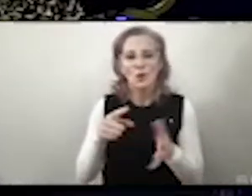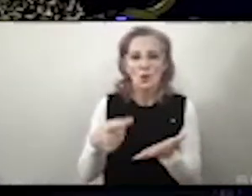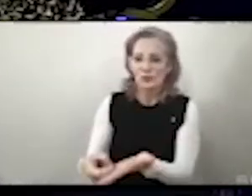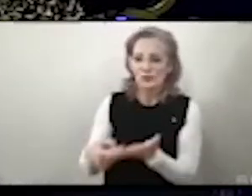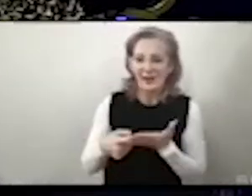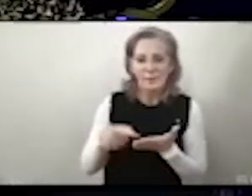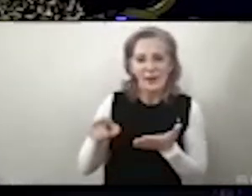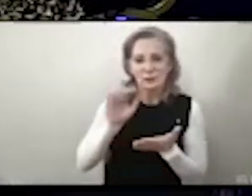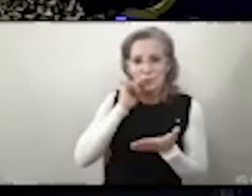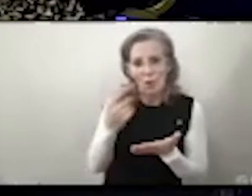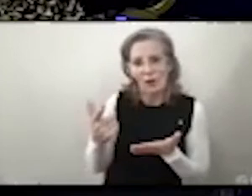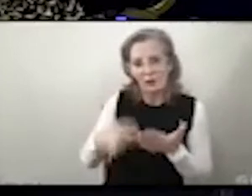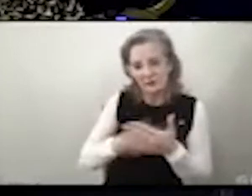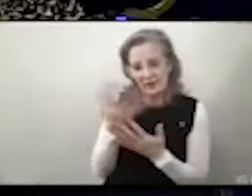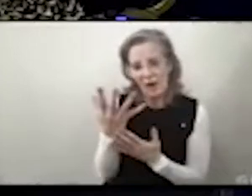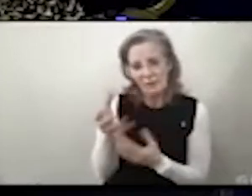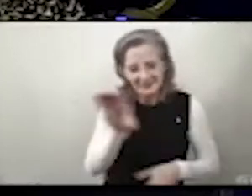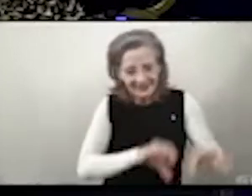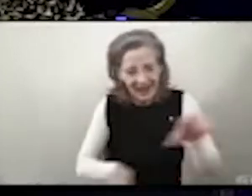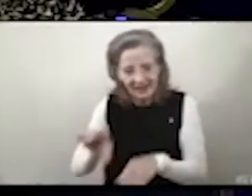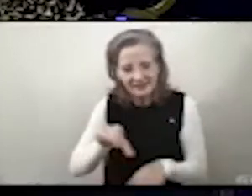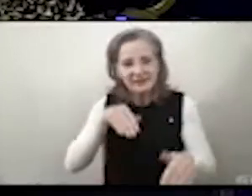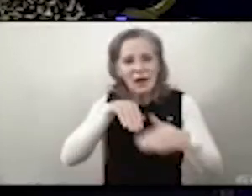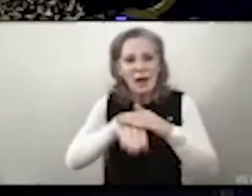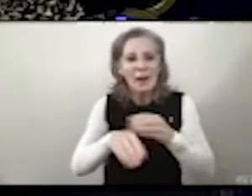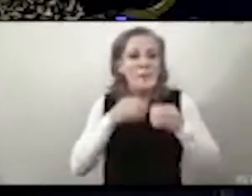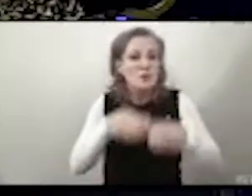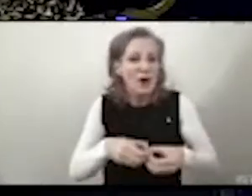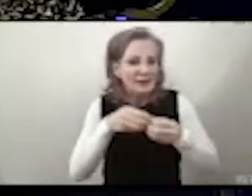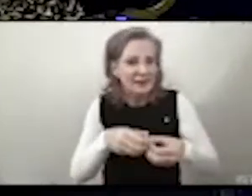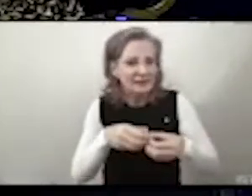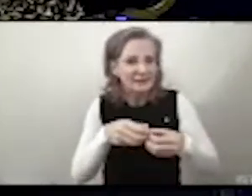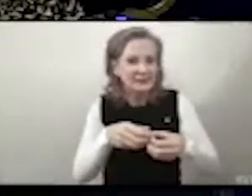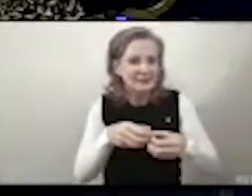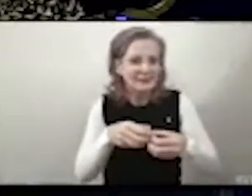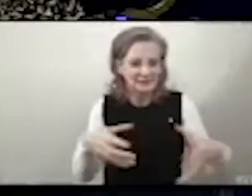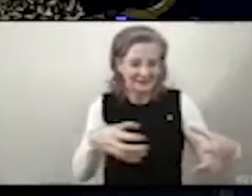understanding and among prominent practice groups, such as politicians and the